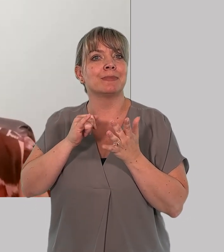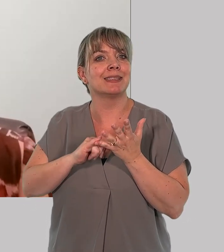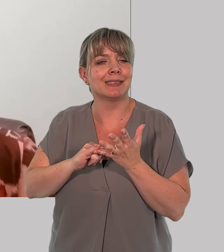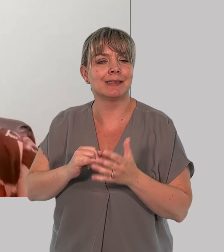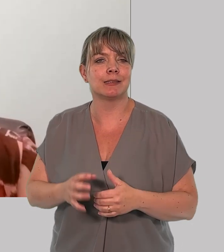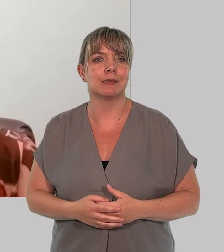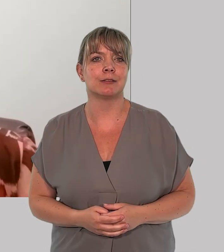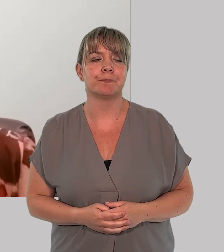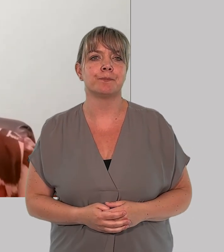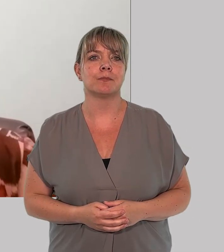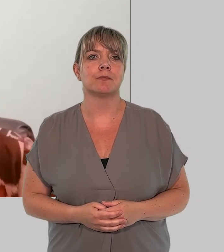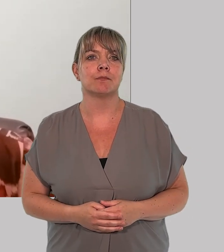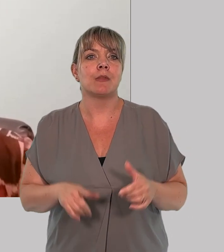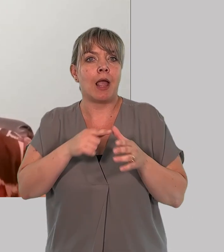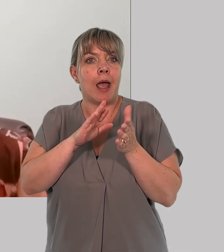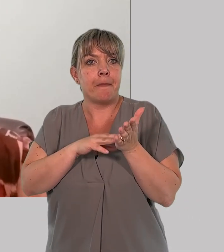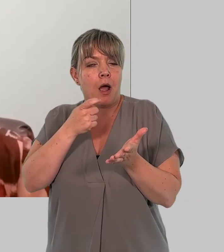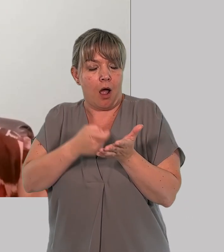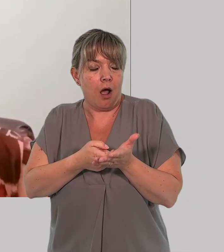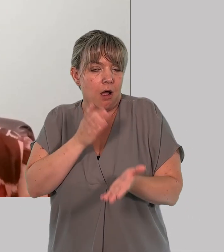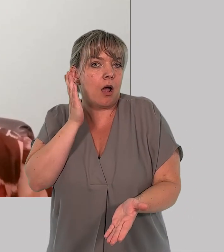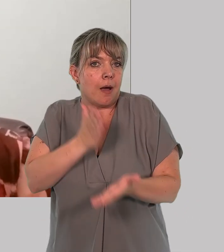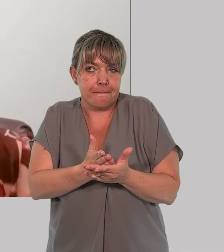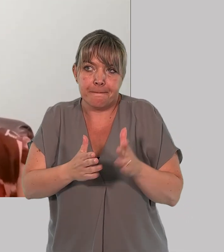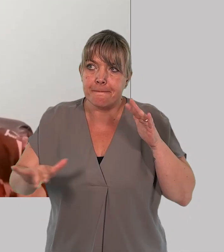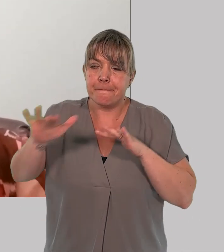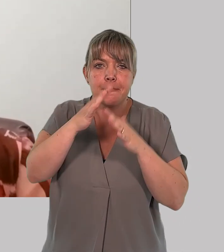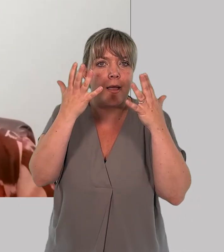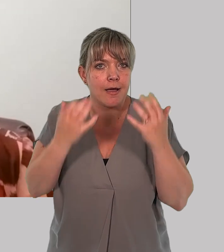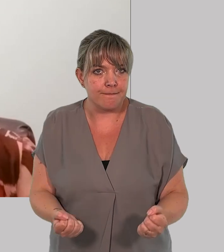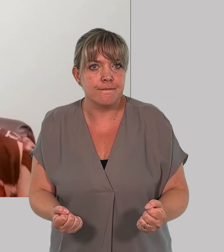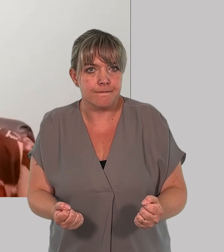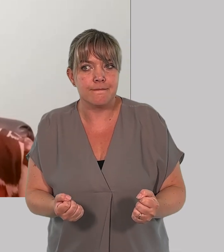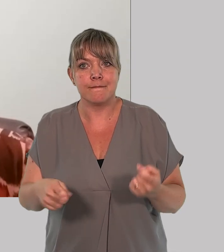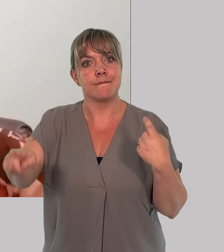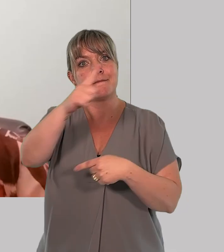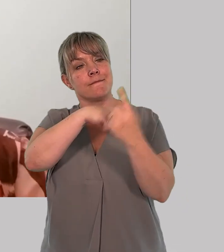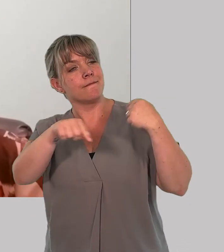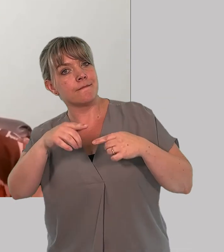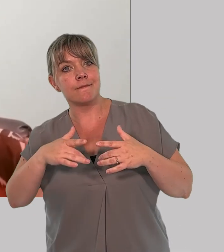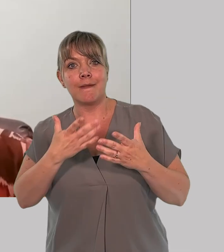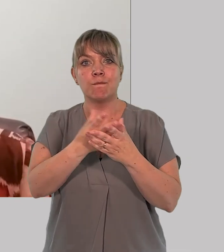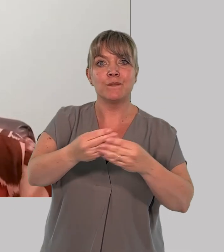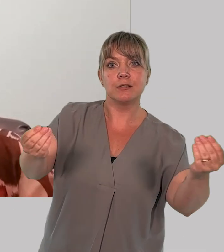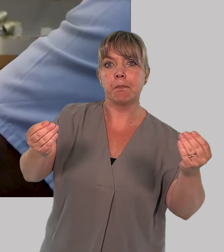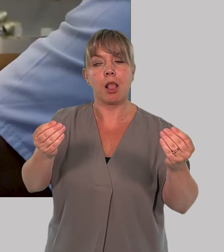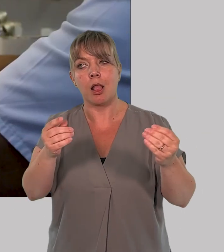AMR is real. AMR is invisible, but for me it's not.